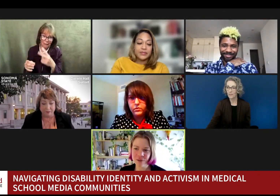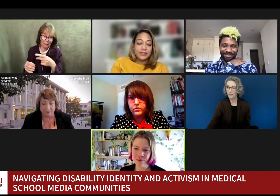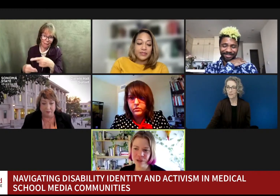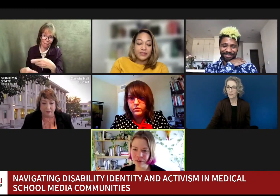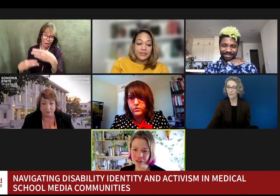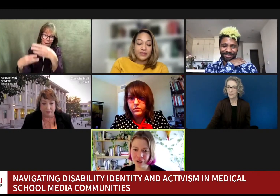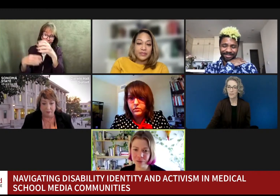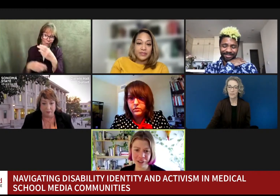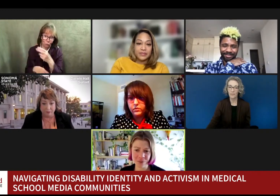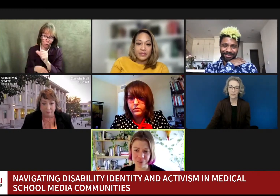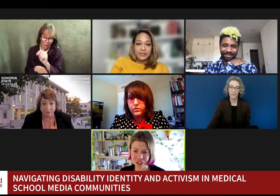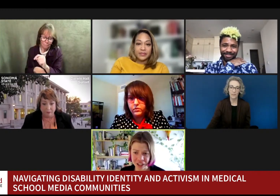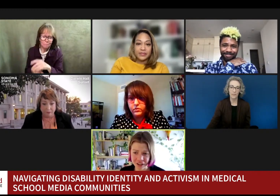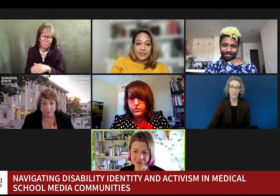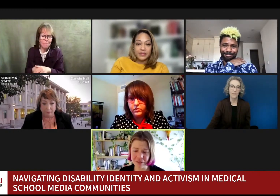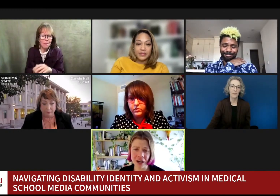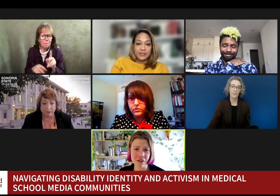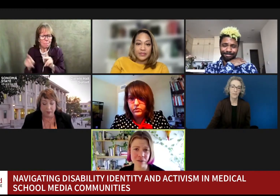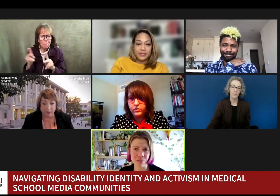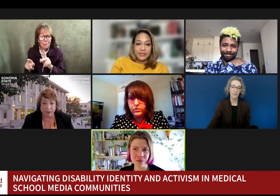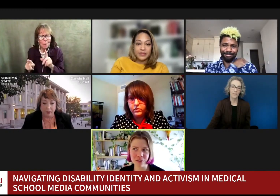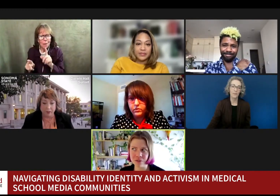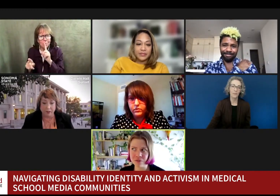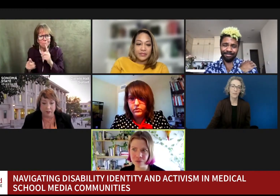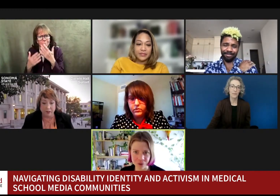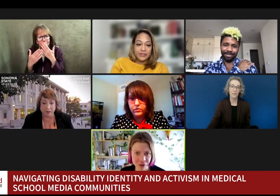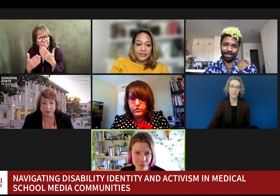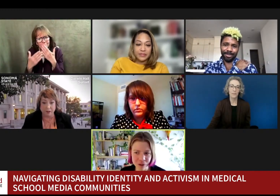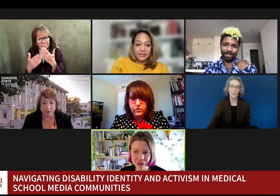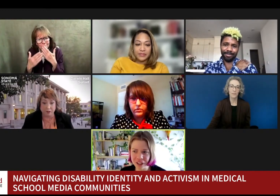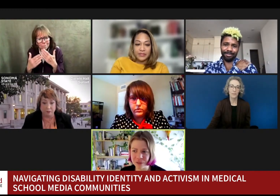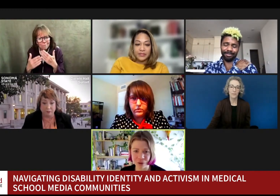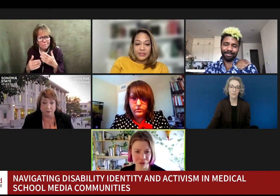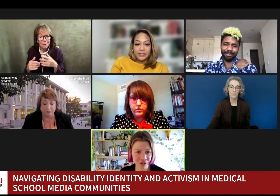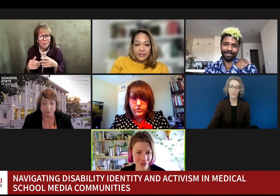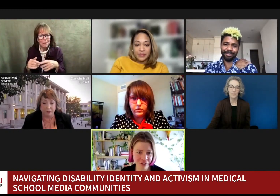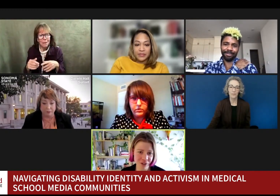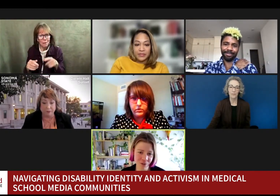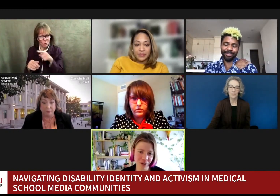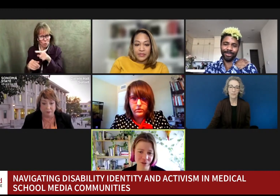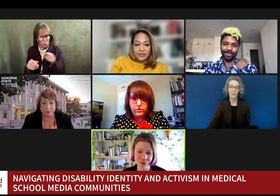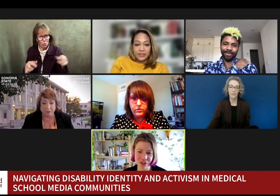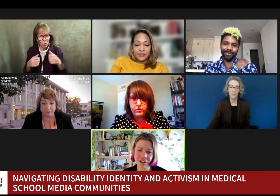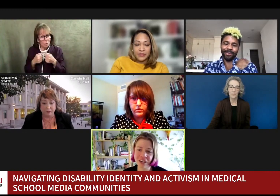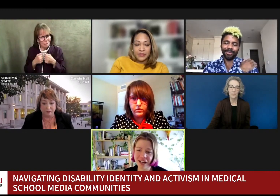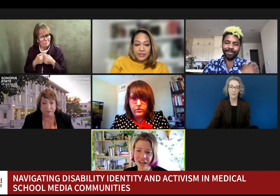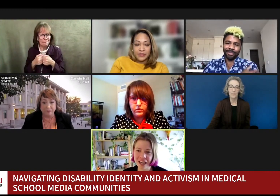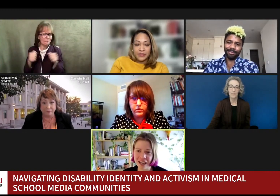People are really appreciative of how vulnerable and personal you all were.